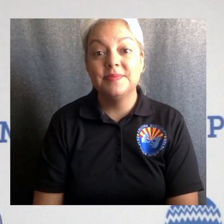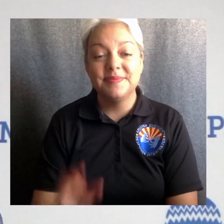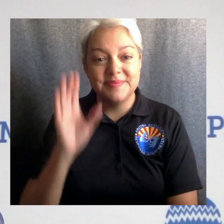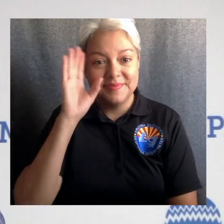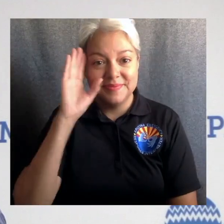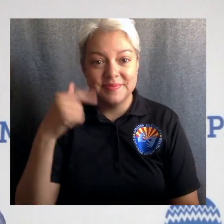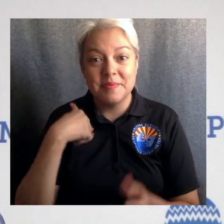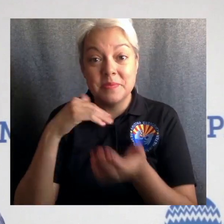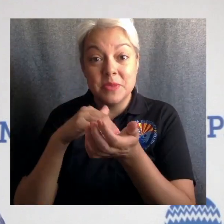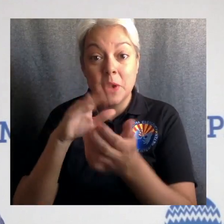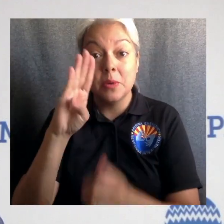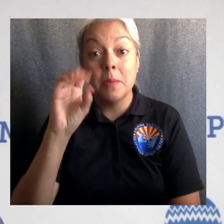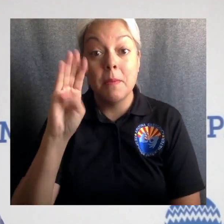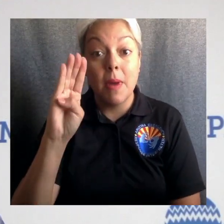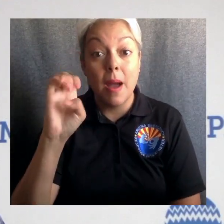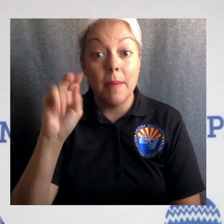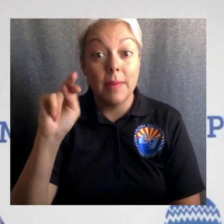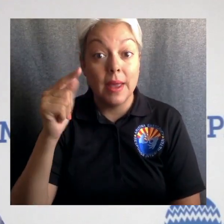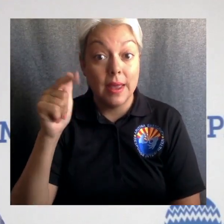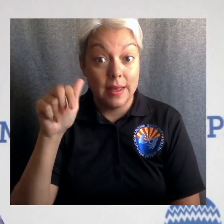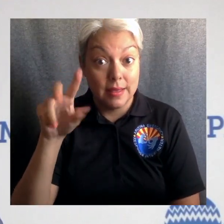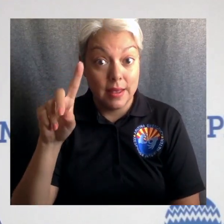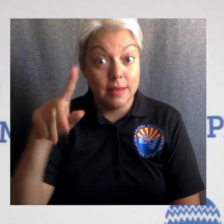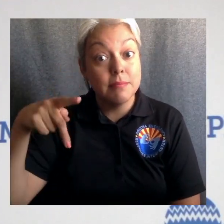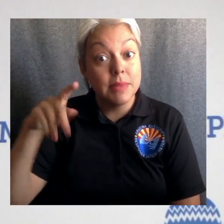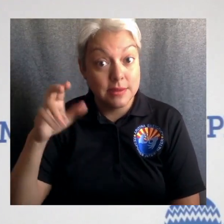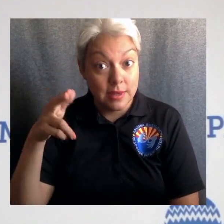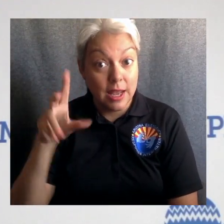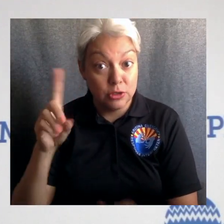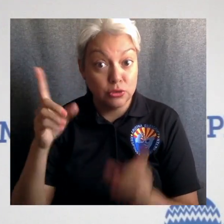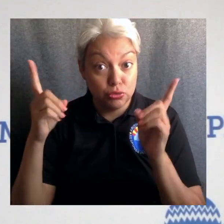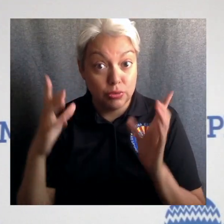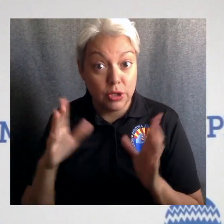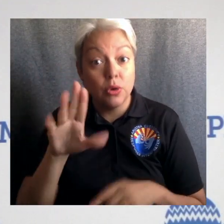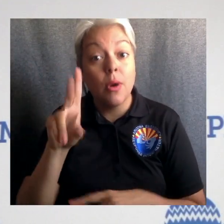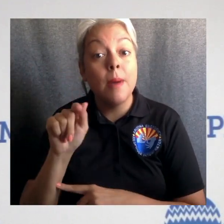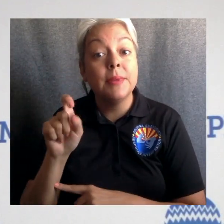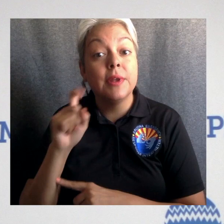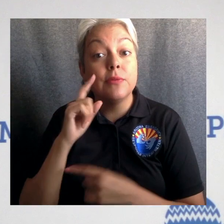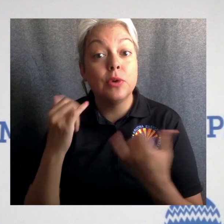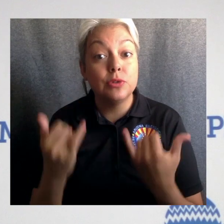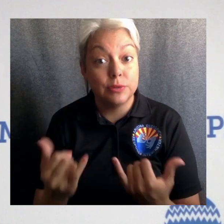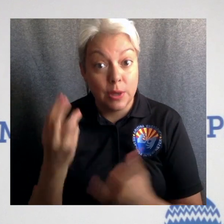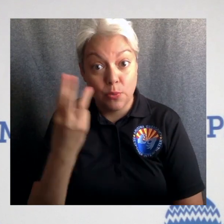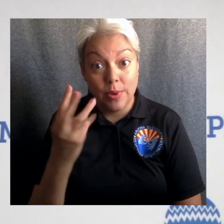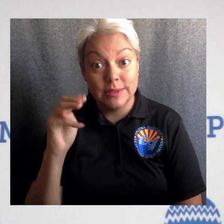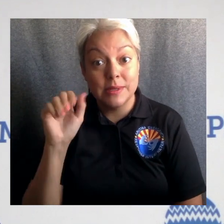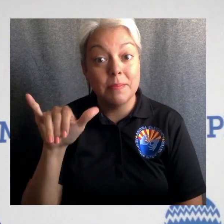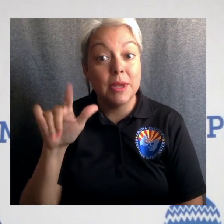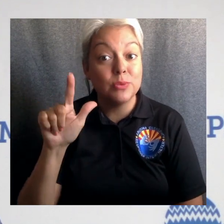I’m Dr. Bob England, Pima County Health Director, and this is your Pima County public health update for May 27, 2020.